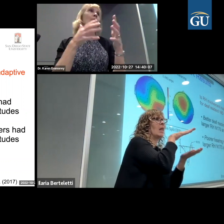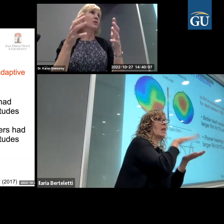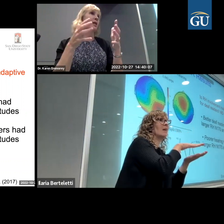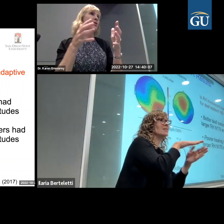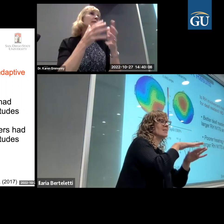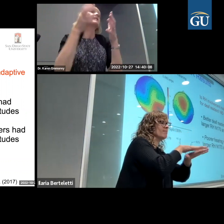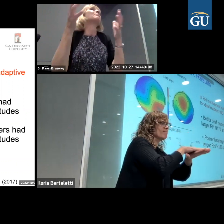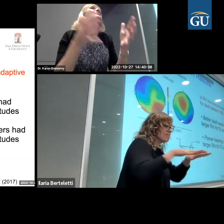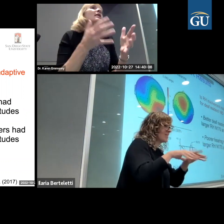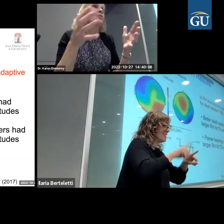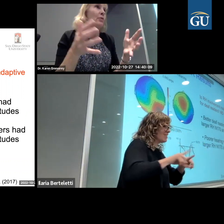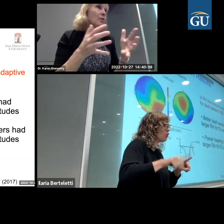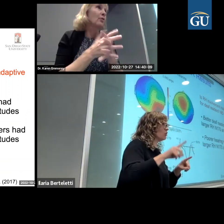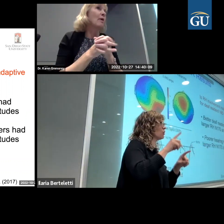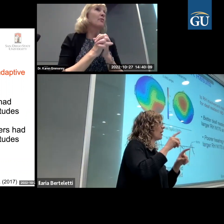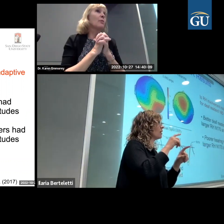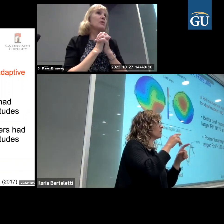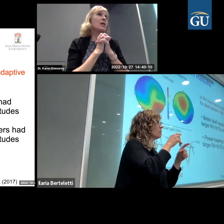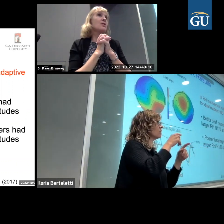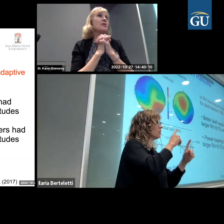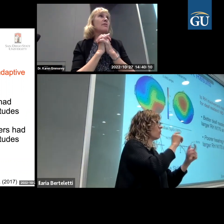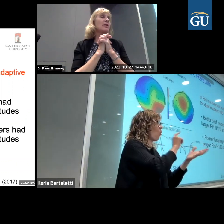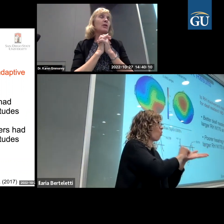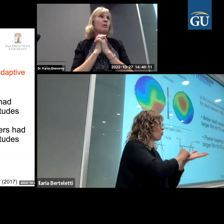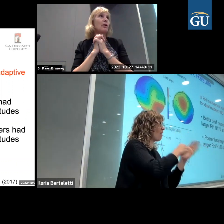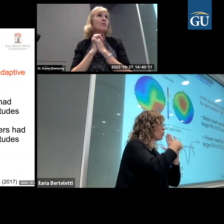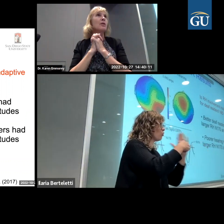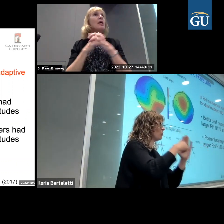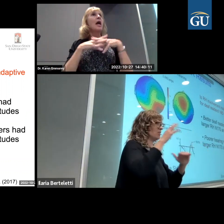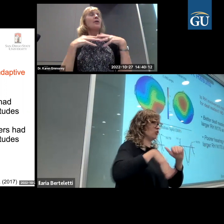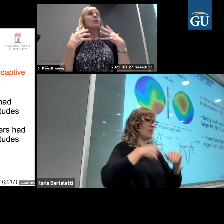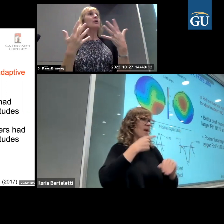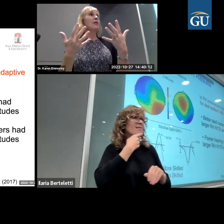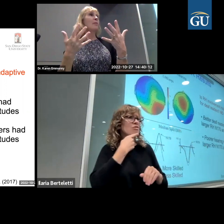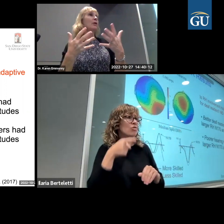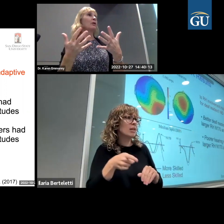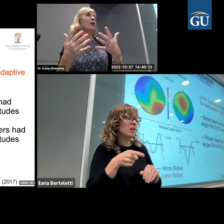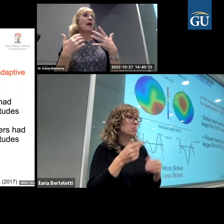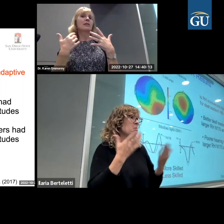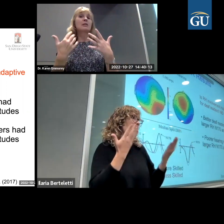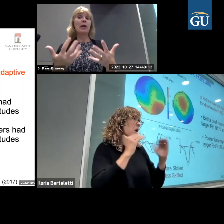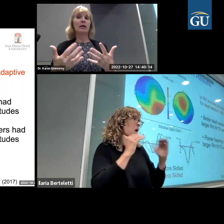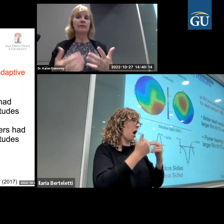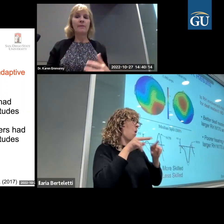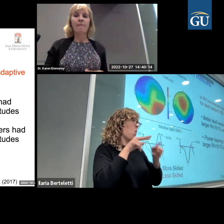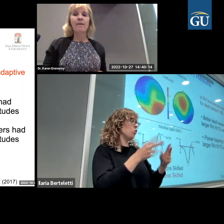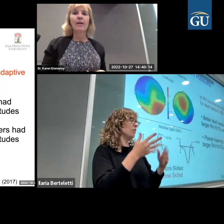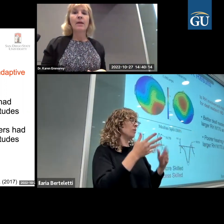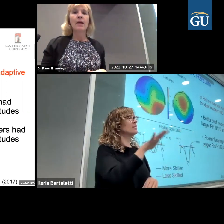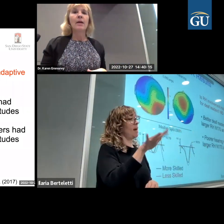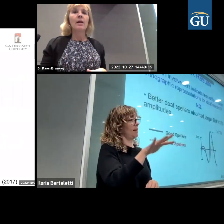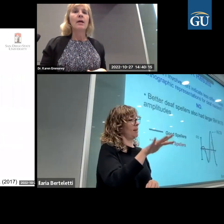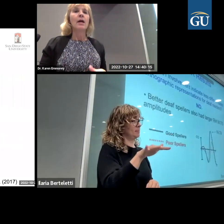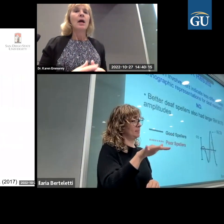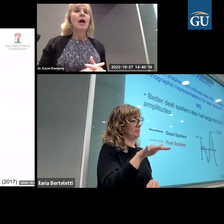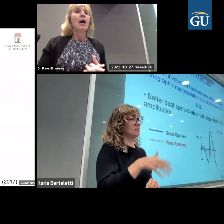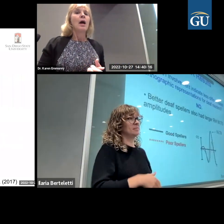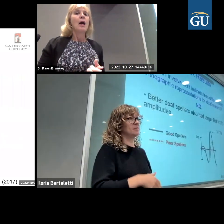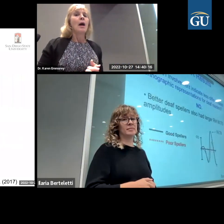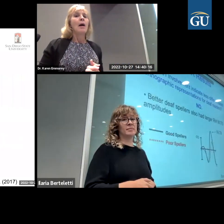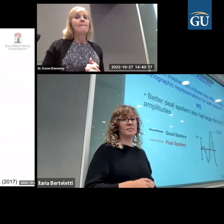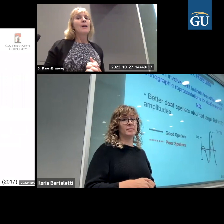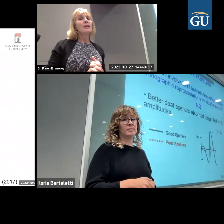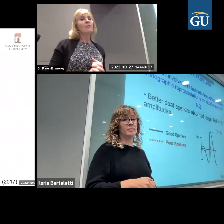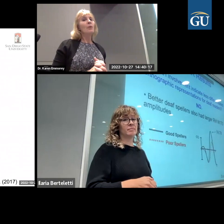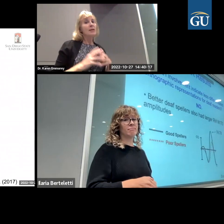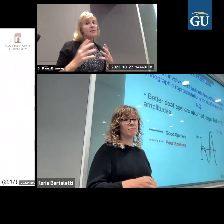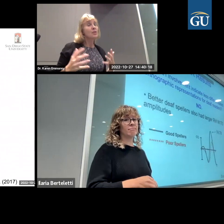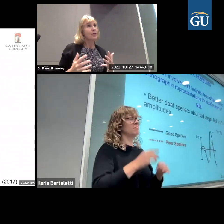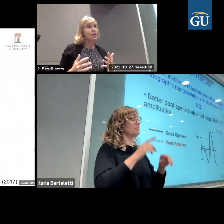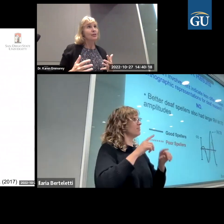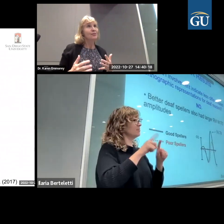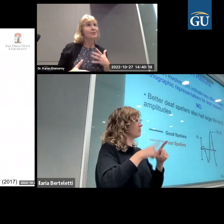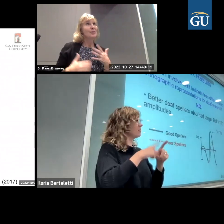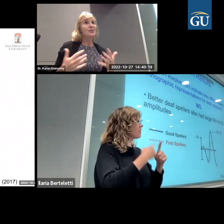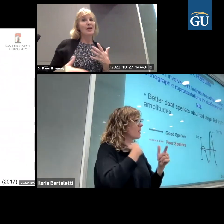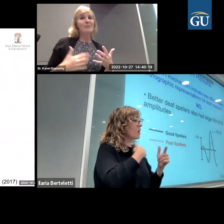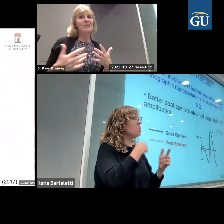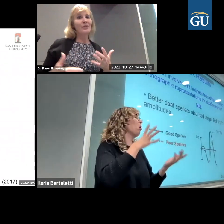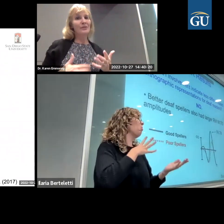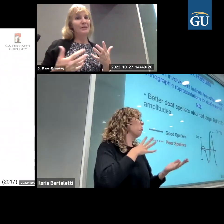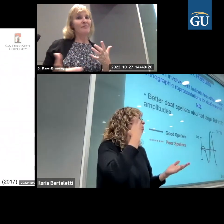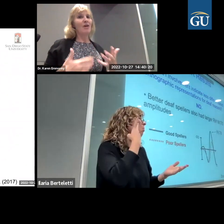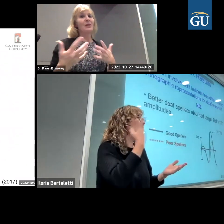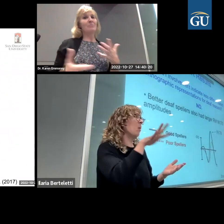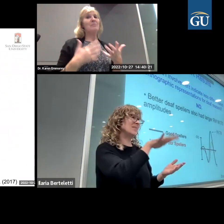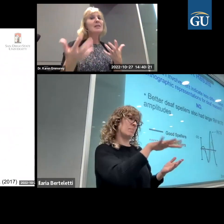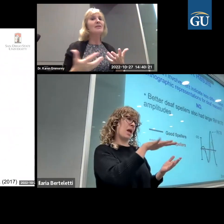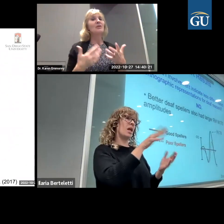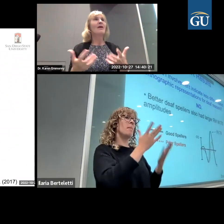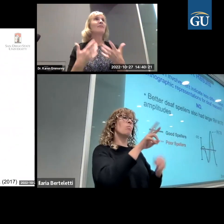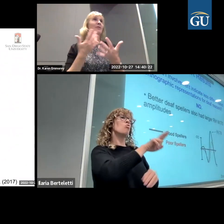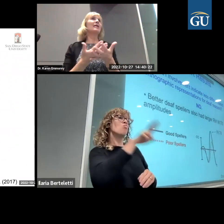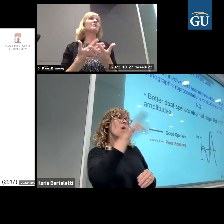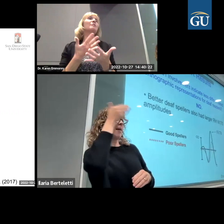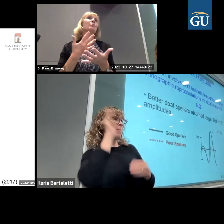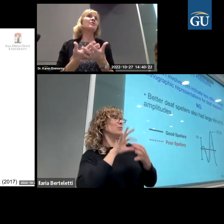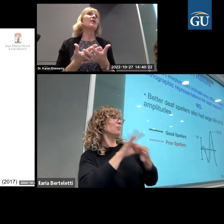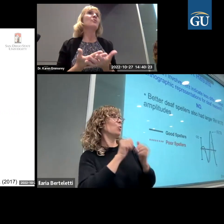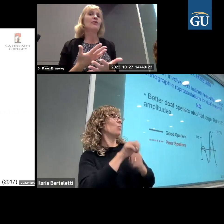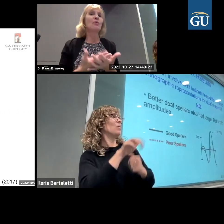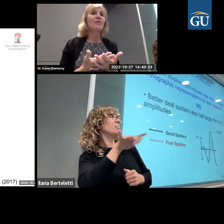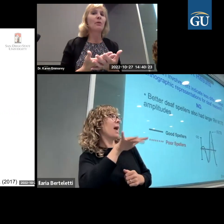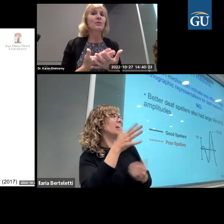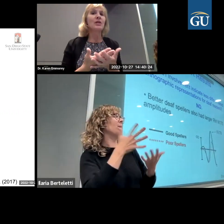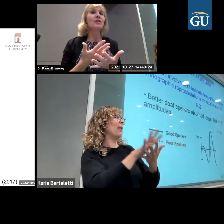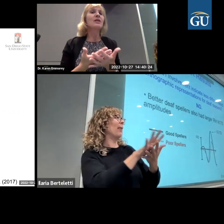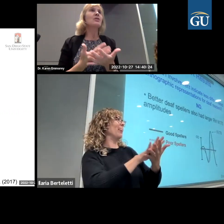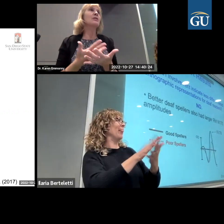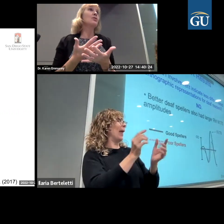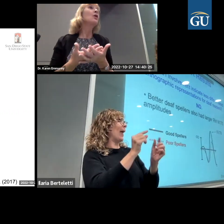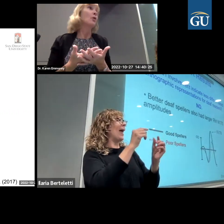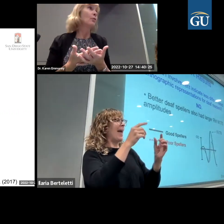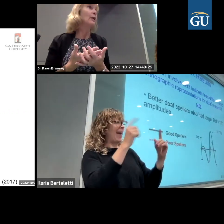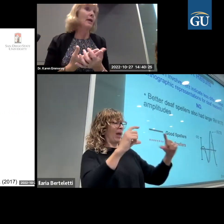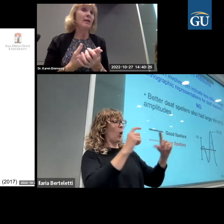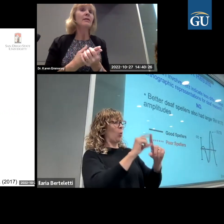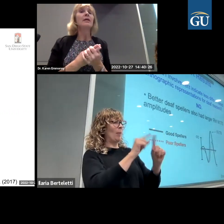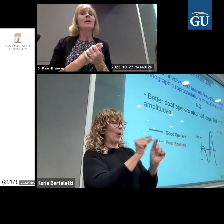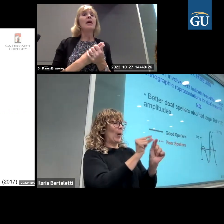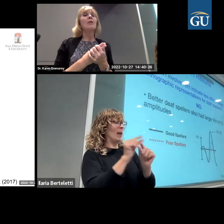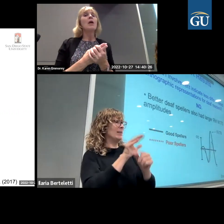But when we ask this question, does the right hemisphere involvement mean that you have less precise or the graphic representation? The answer is, No, again, um, Because we found that actually the better deaf scholars. Those who have really strong orthographic representations have a stronger right hemisphere, and one seventy compared to four spellers,